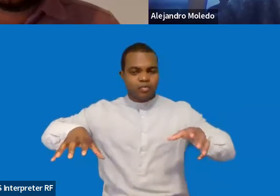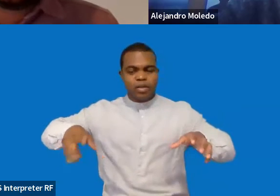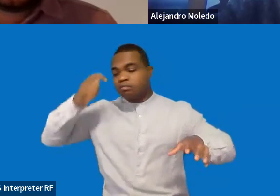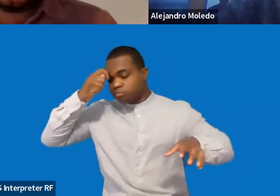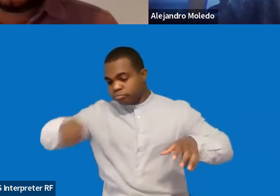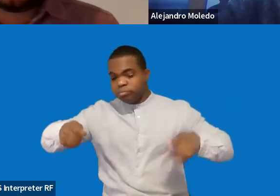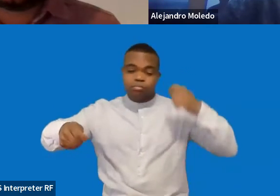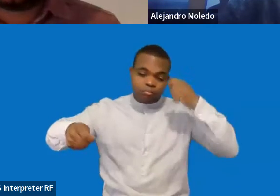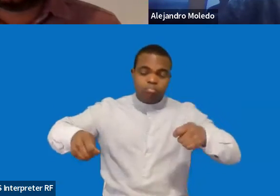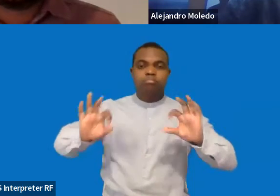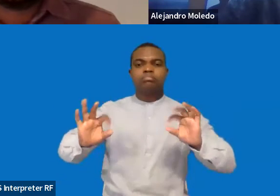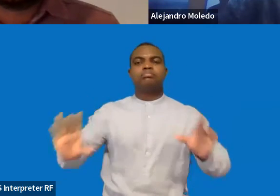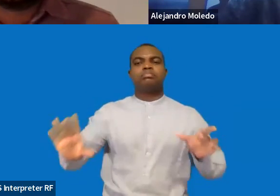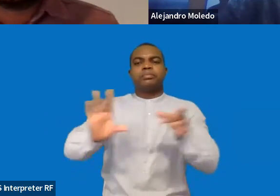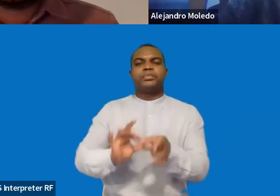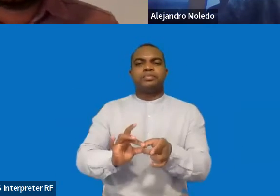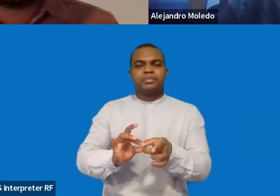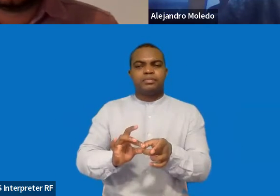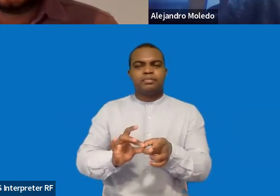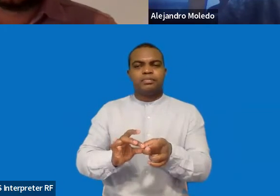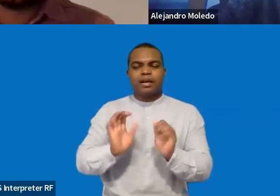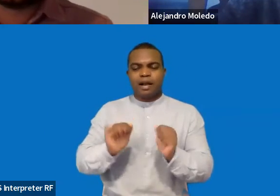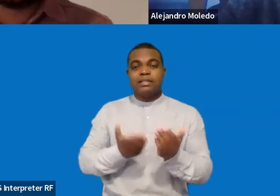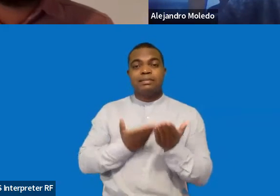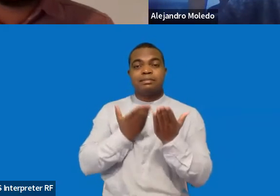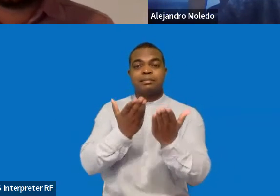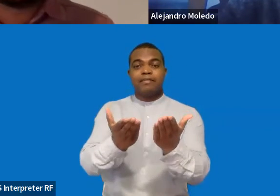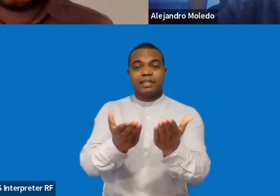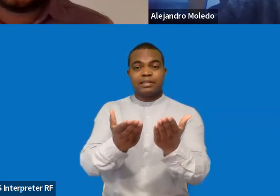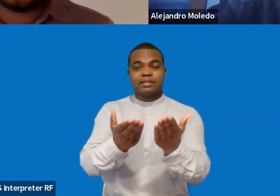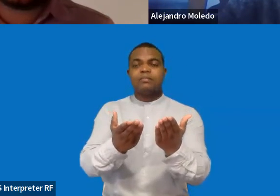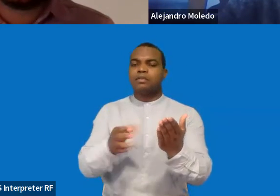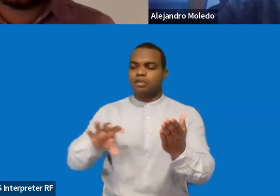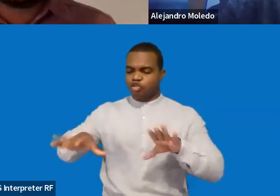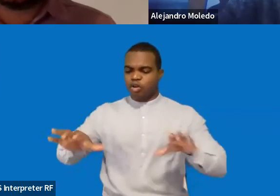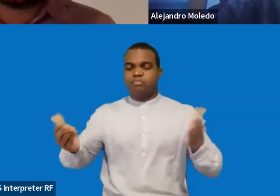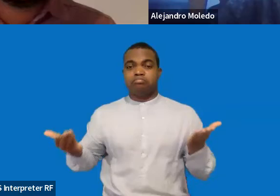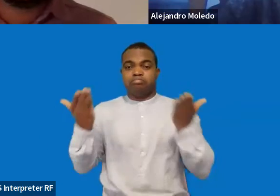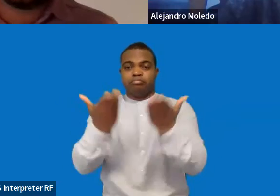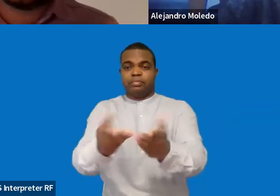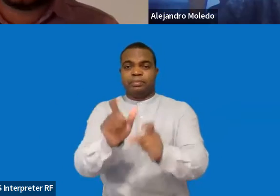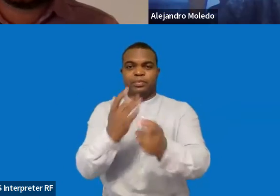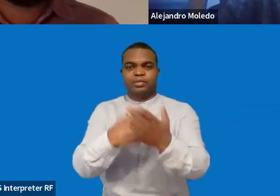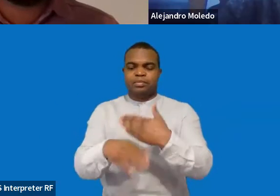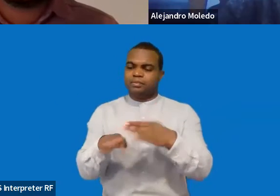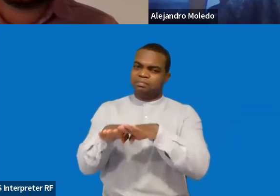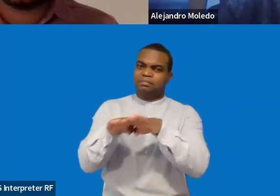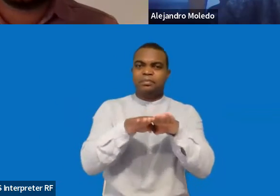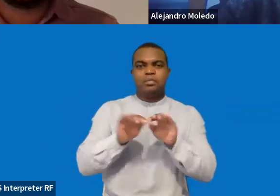Among the weaknesses, the main one was the exclusion of social protection or at least temporary access to it.